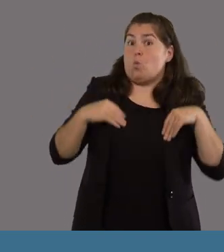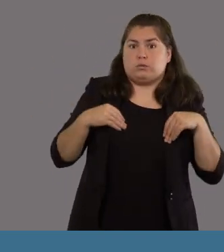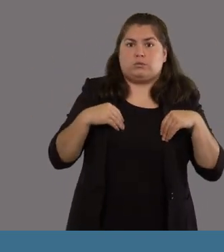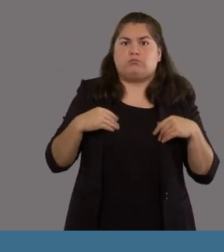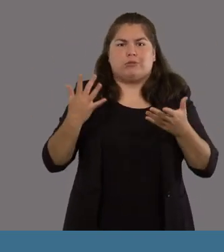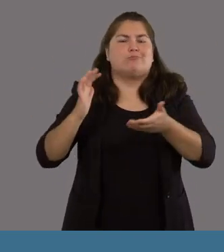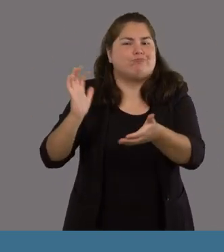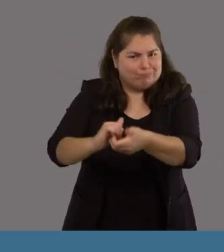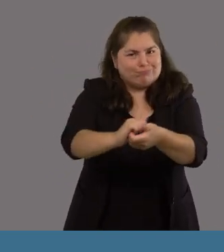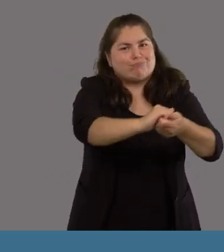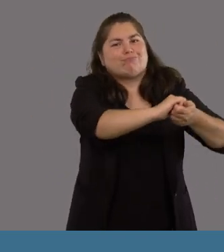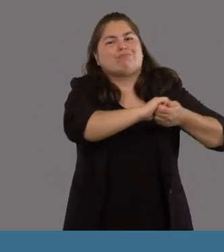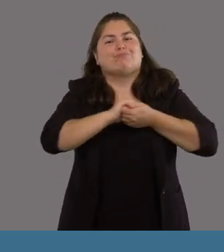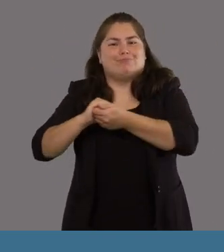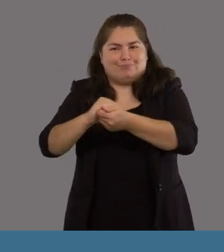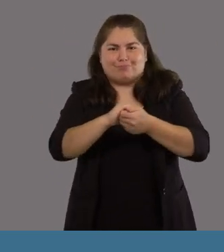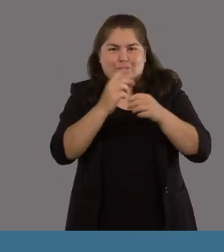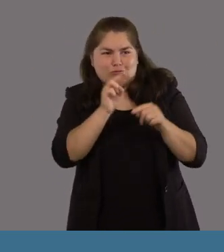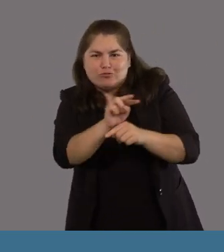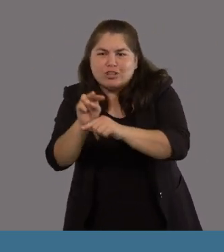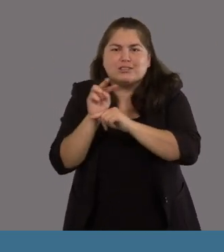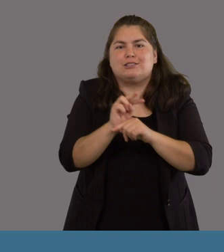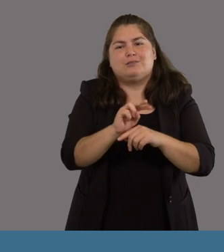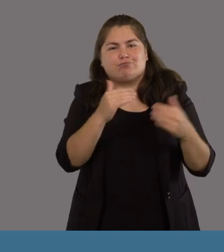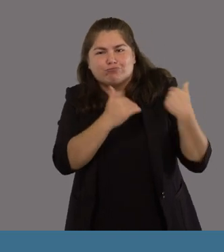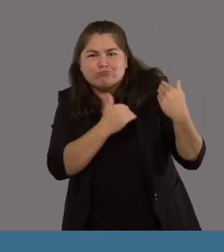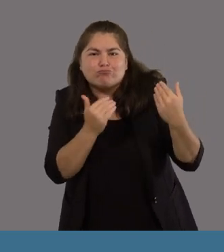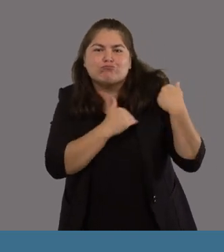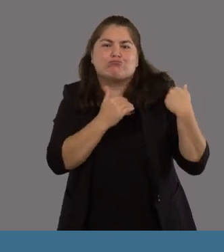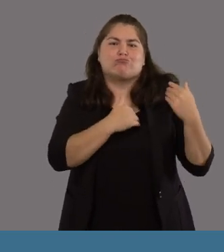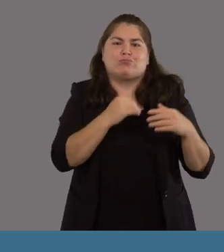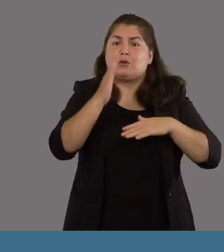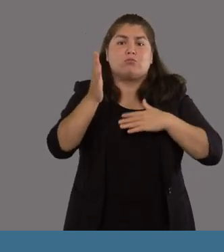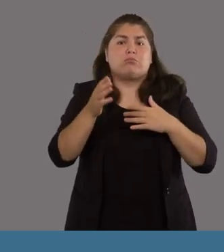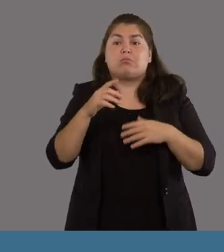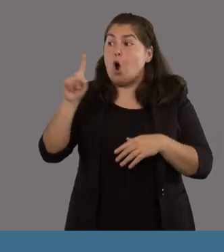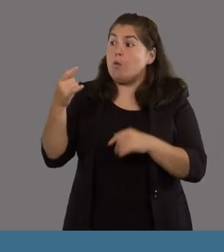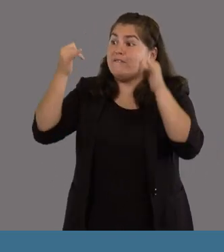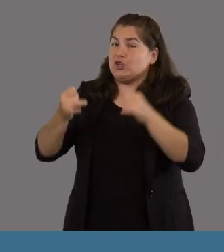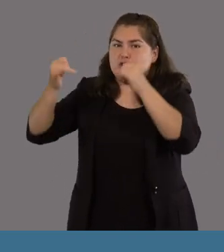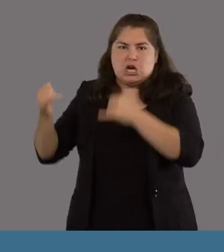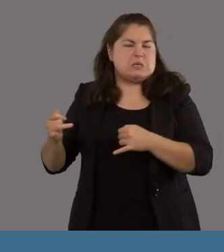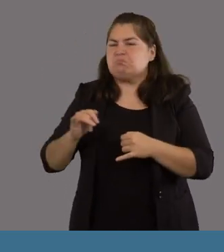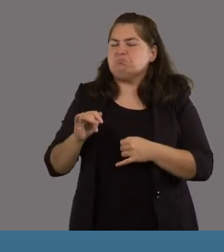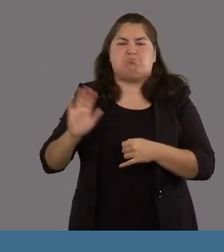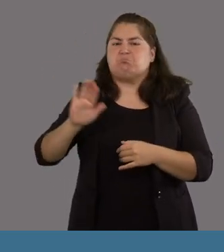a collective stewardship and responsibility rather than an individual right. Collective